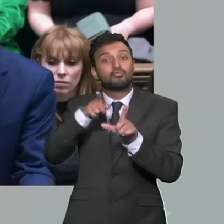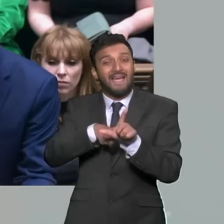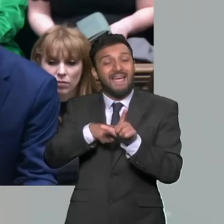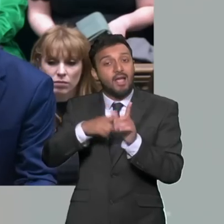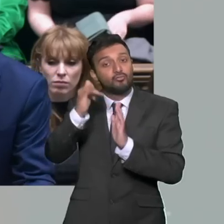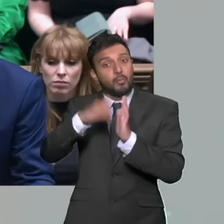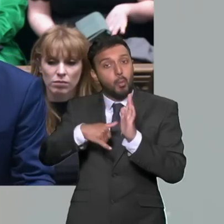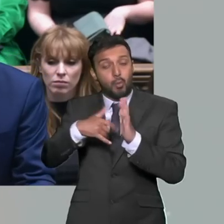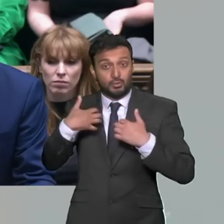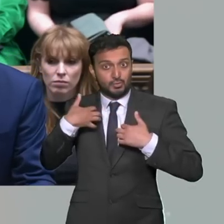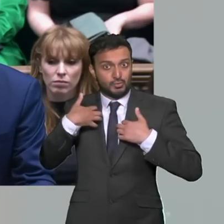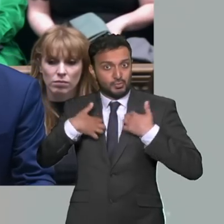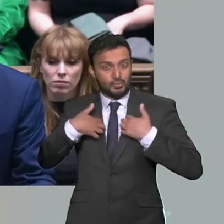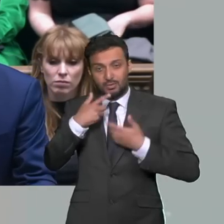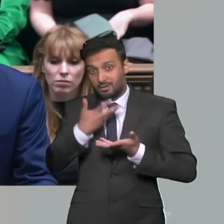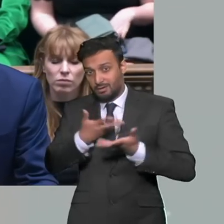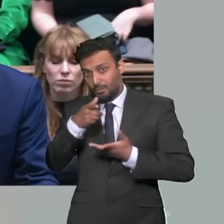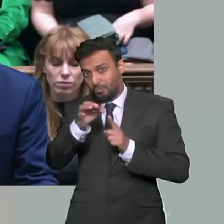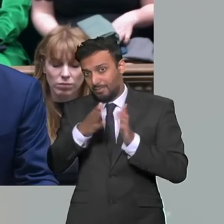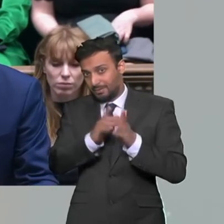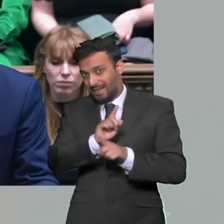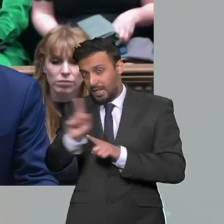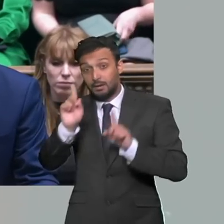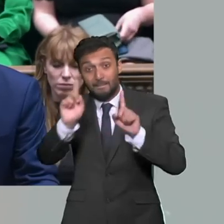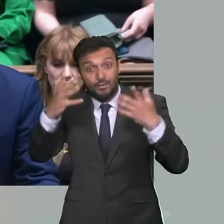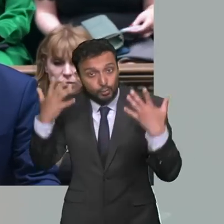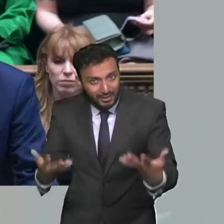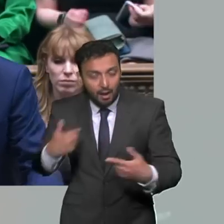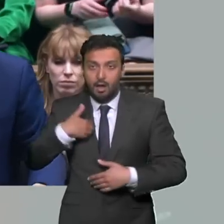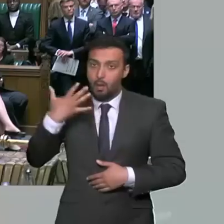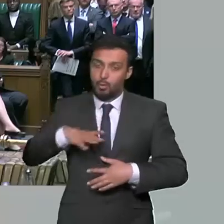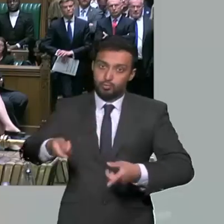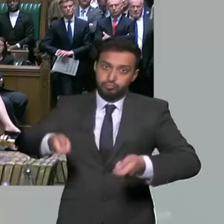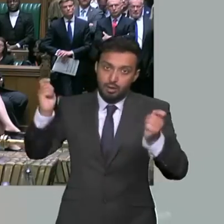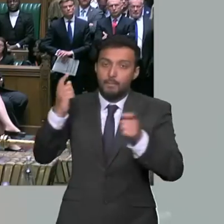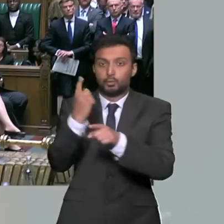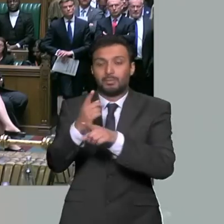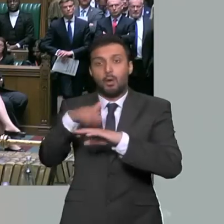For now, I want to focus on the cost of living affecting the whole country.